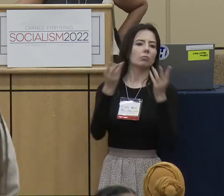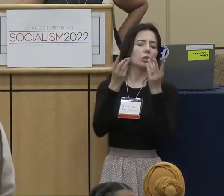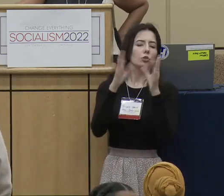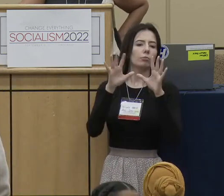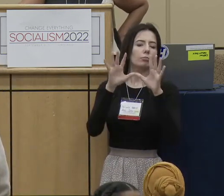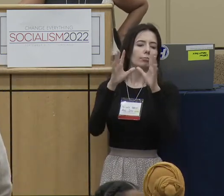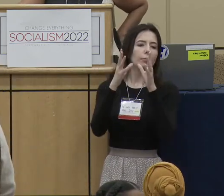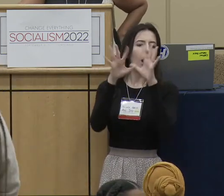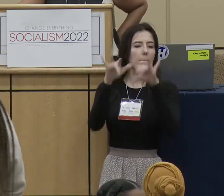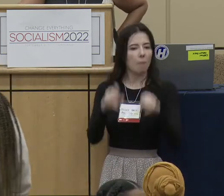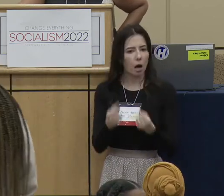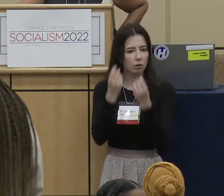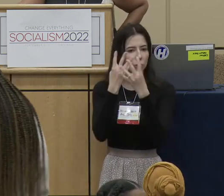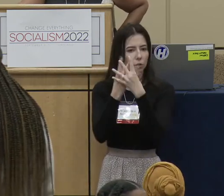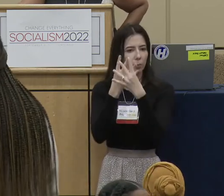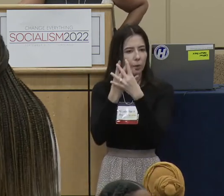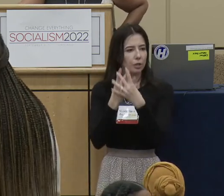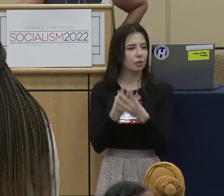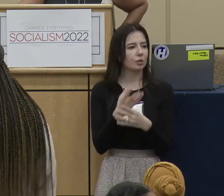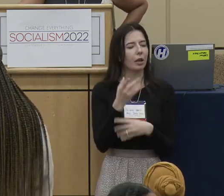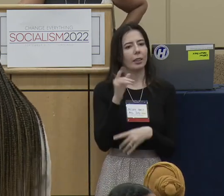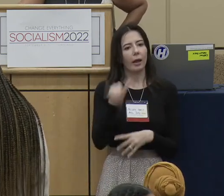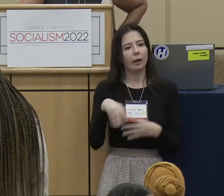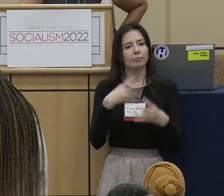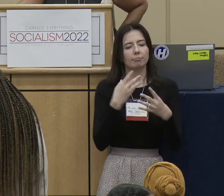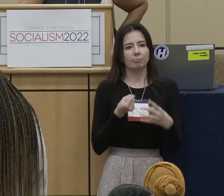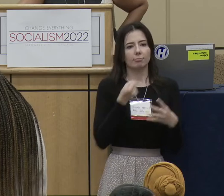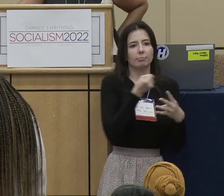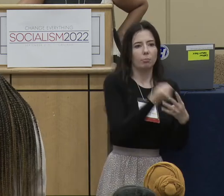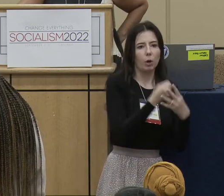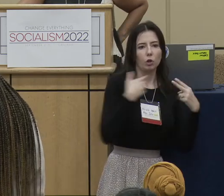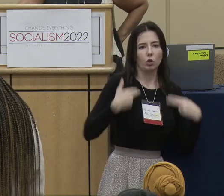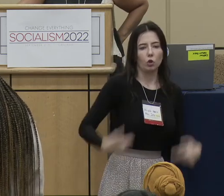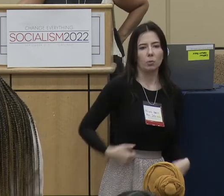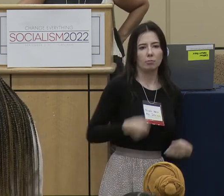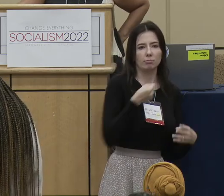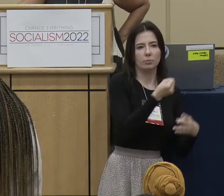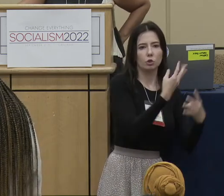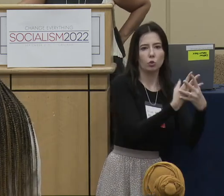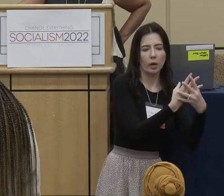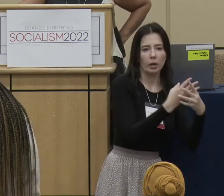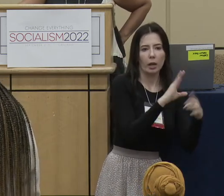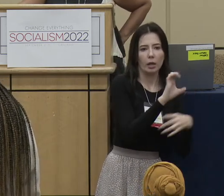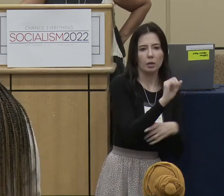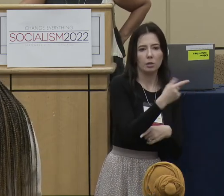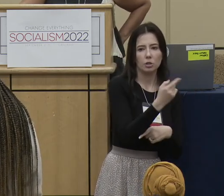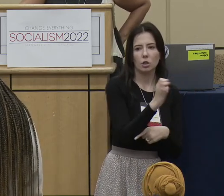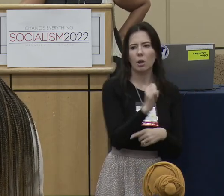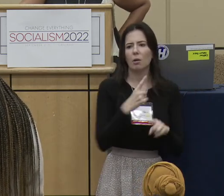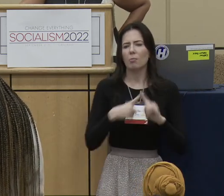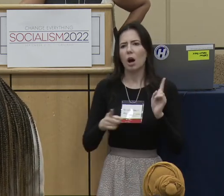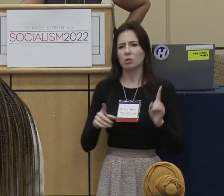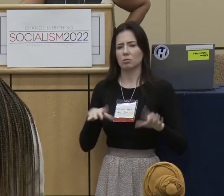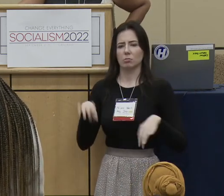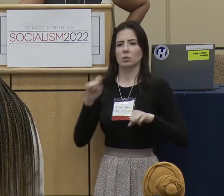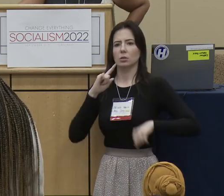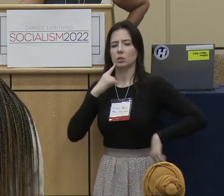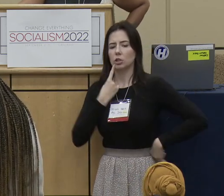ultimate solution, of course , is to abolish prisons that cage